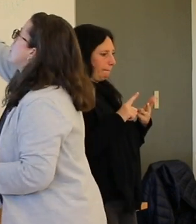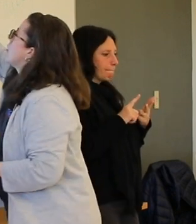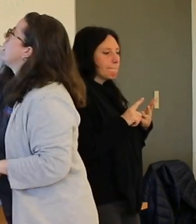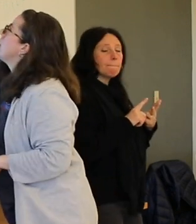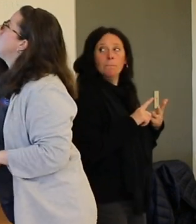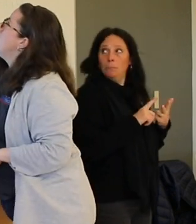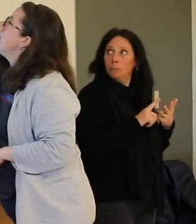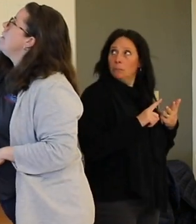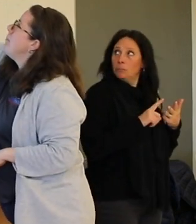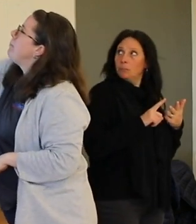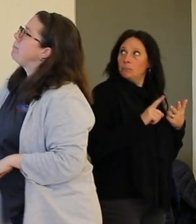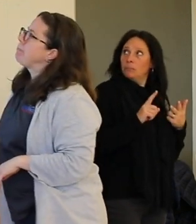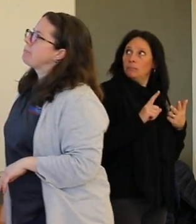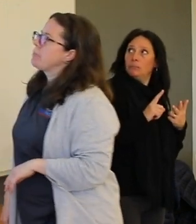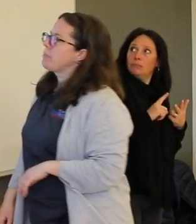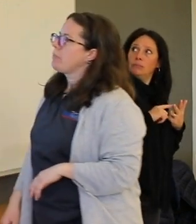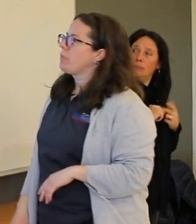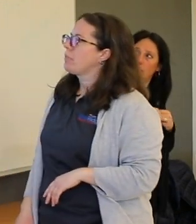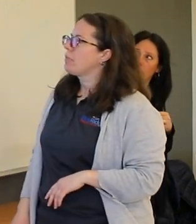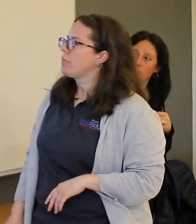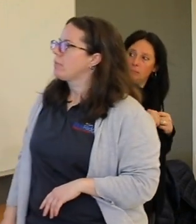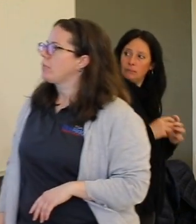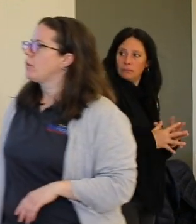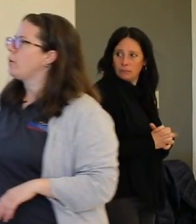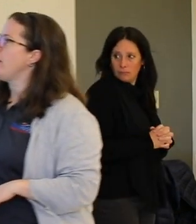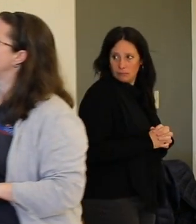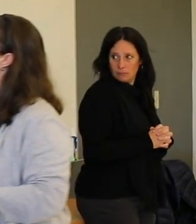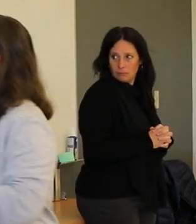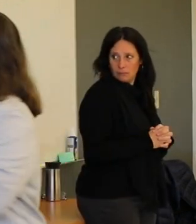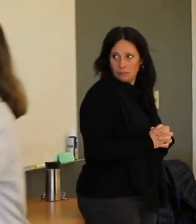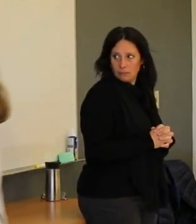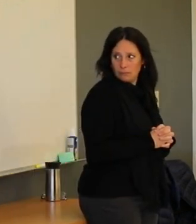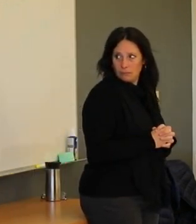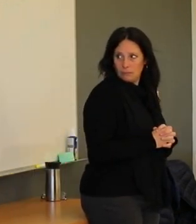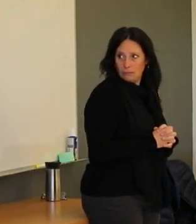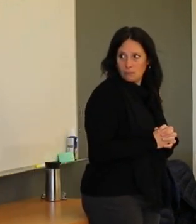And then click done. Okay.